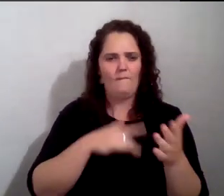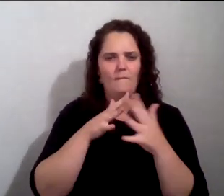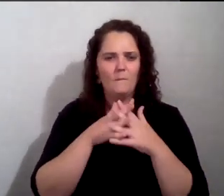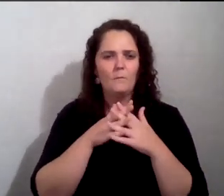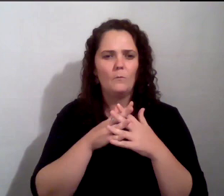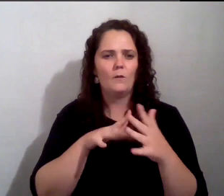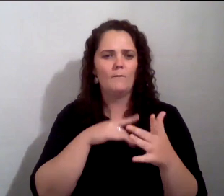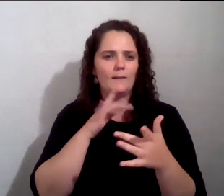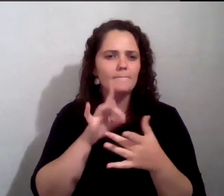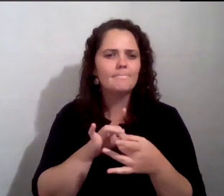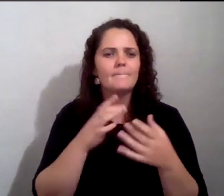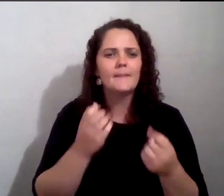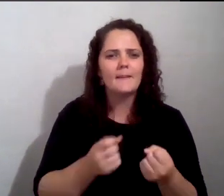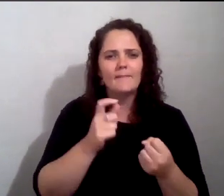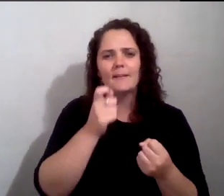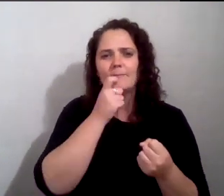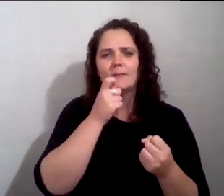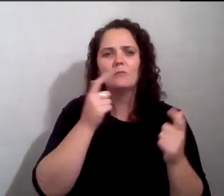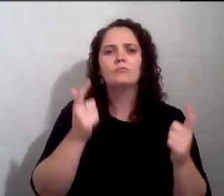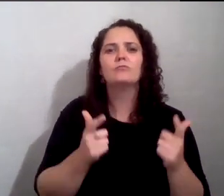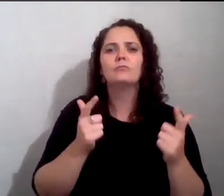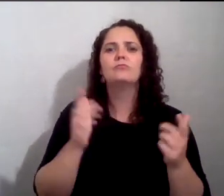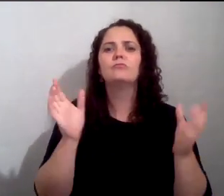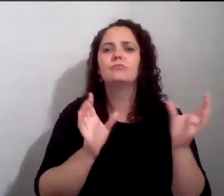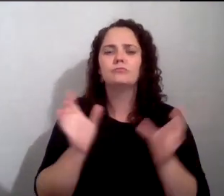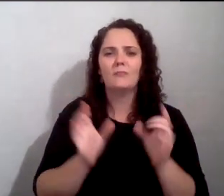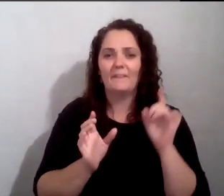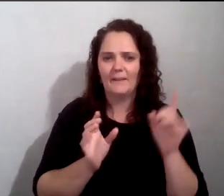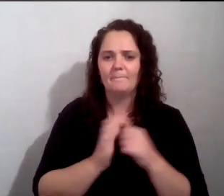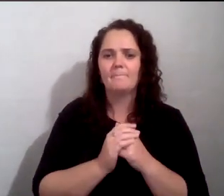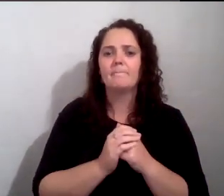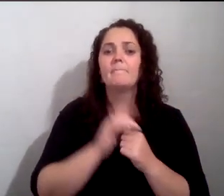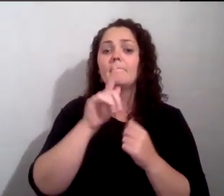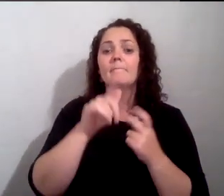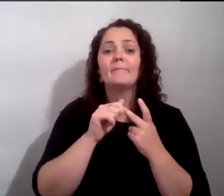and quite over the top. Now here is a very different kind of